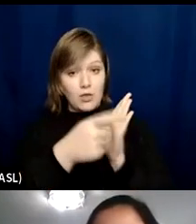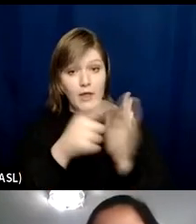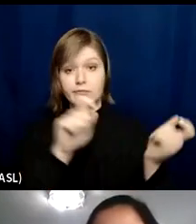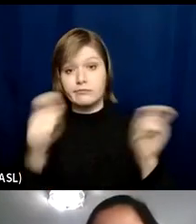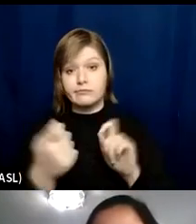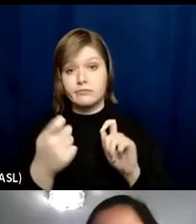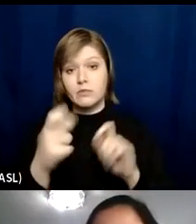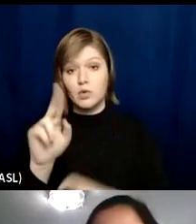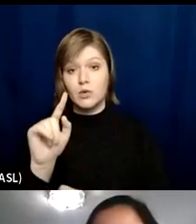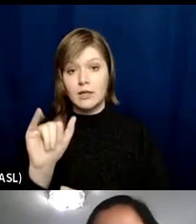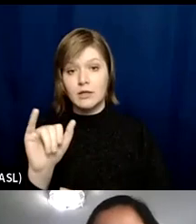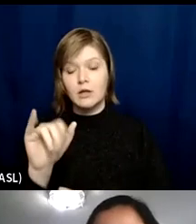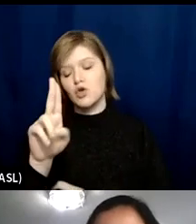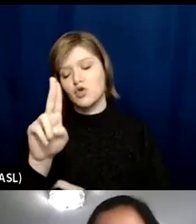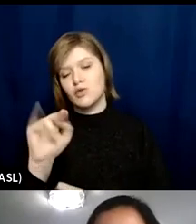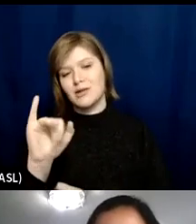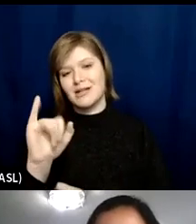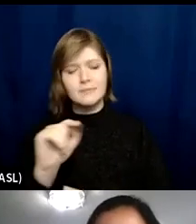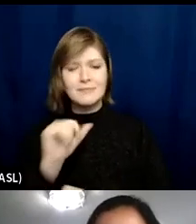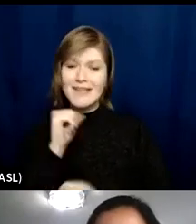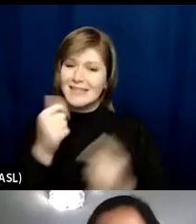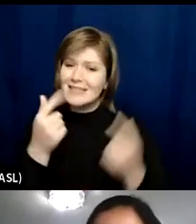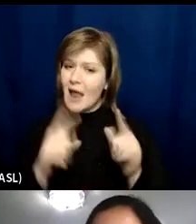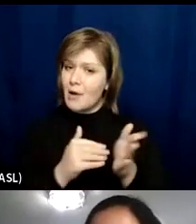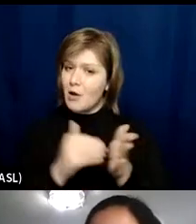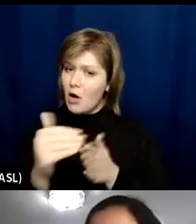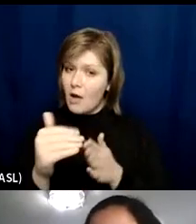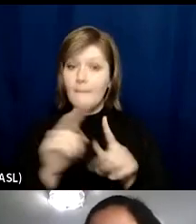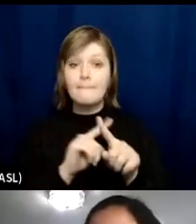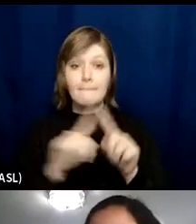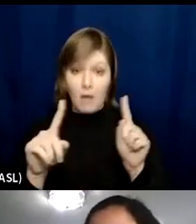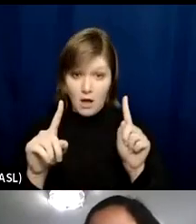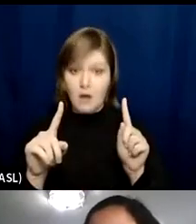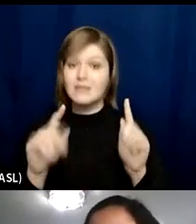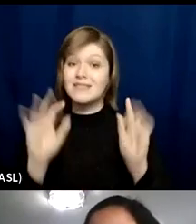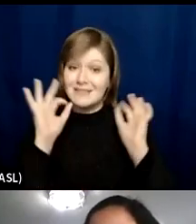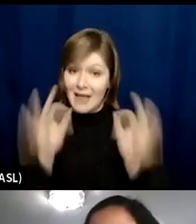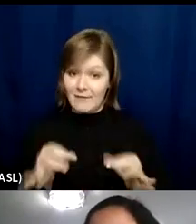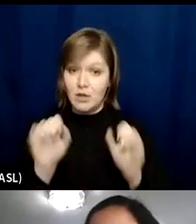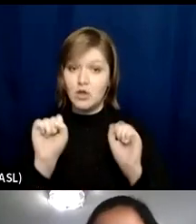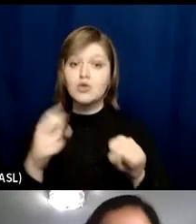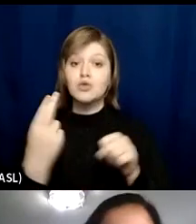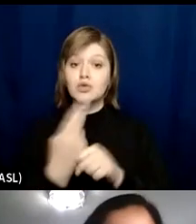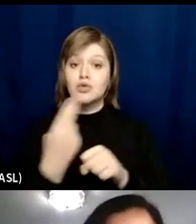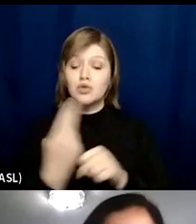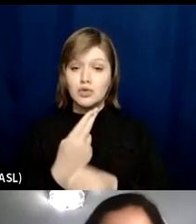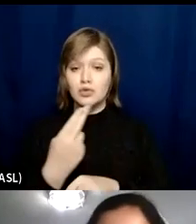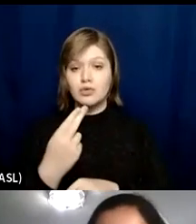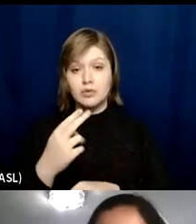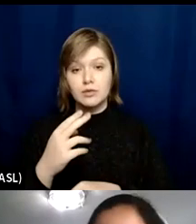every couple of weeks. A.k.a. housing with this client and it really built good rapport that I